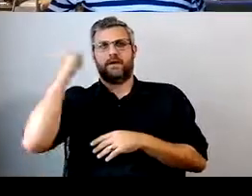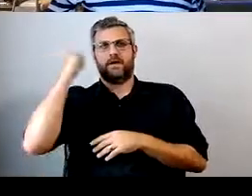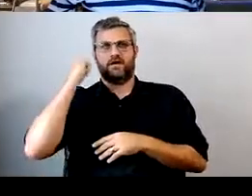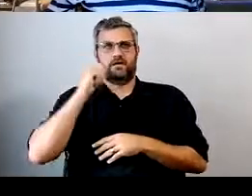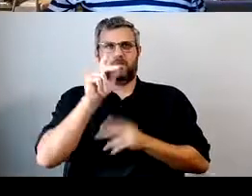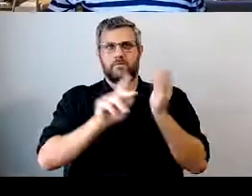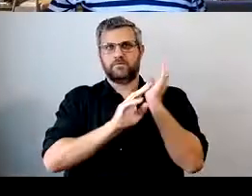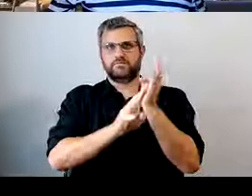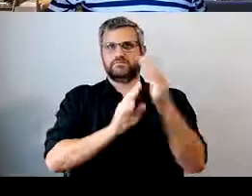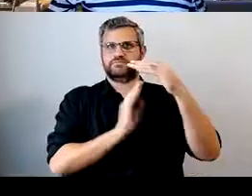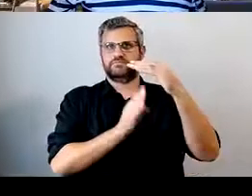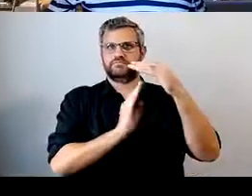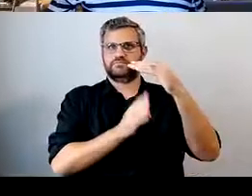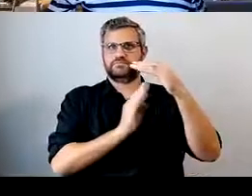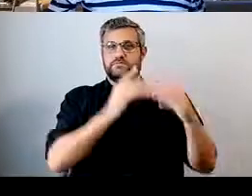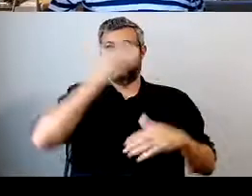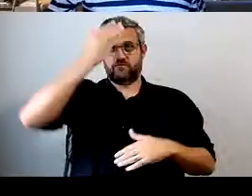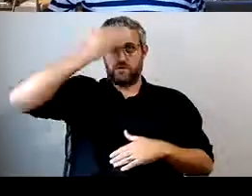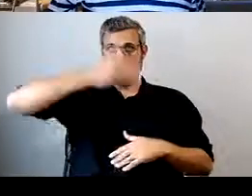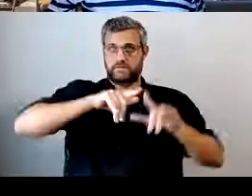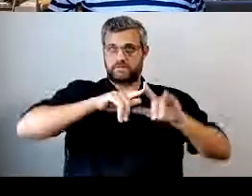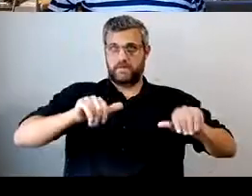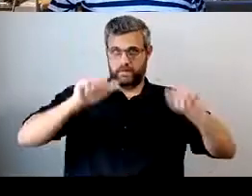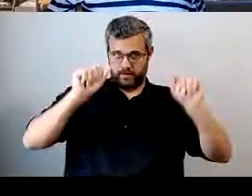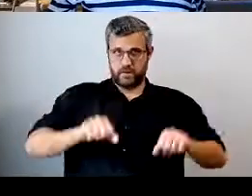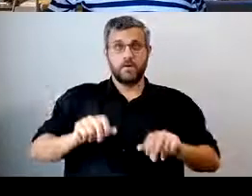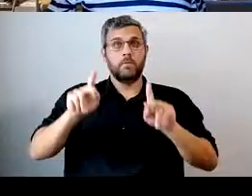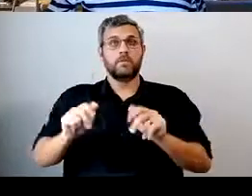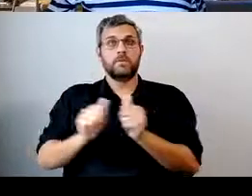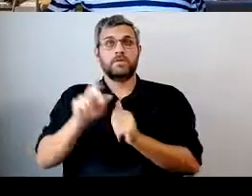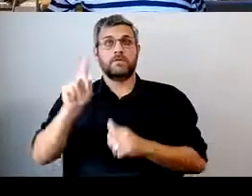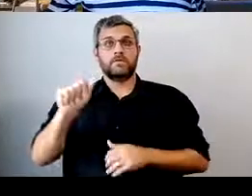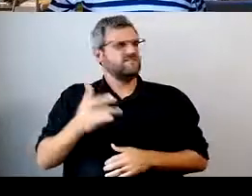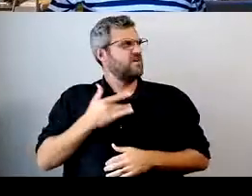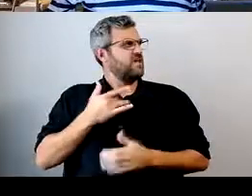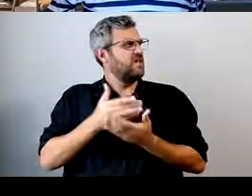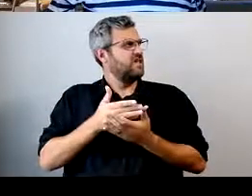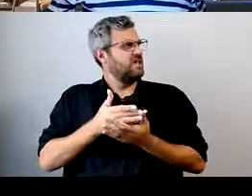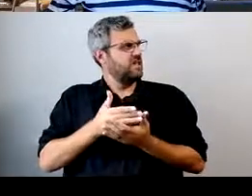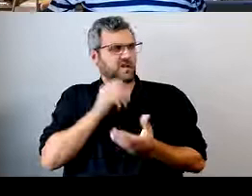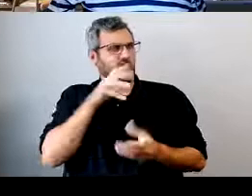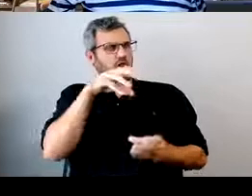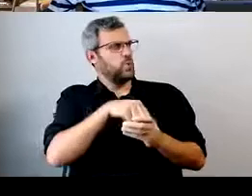Whereas we can all go in the front door at the same time, the person with the disability feels like they are included like everyone else, right?